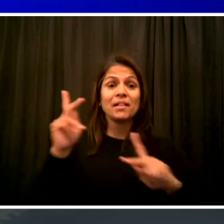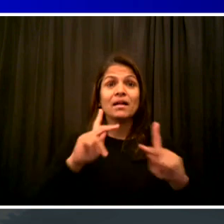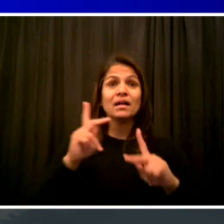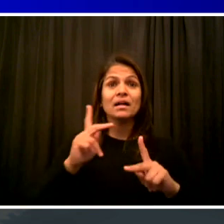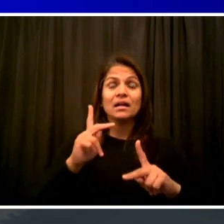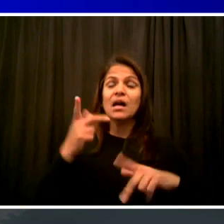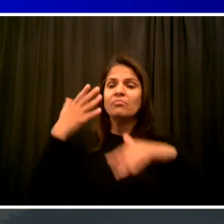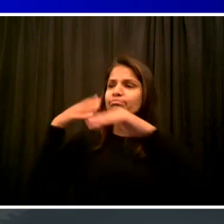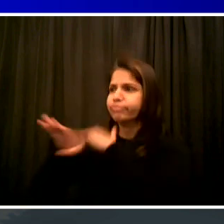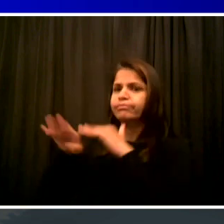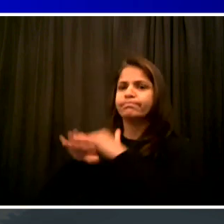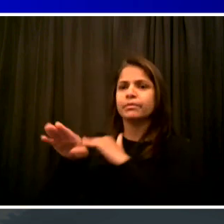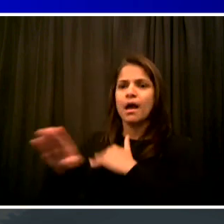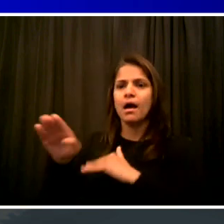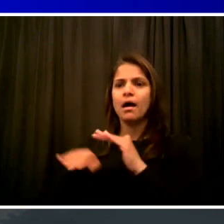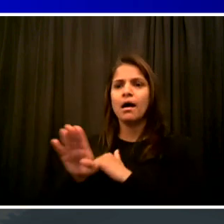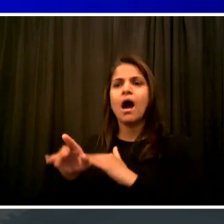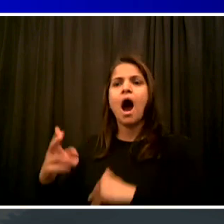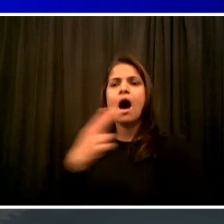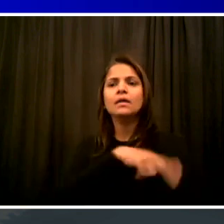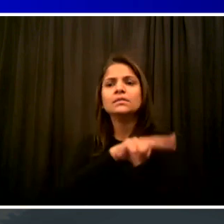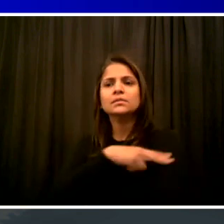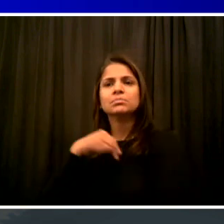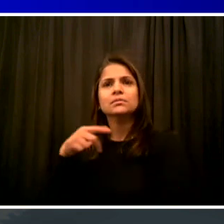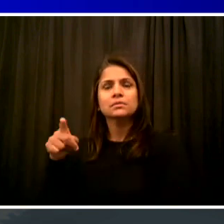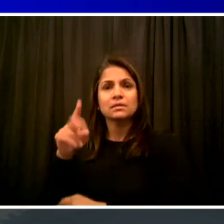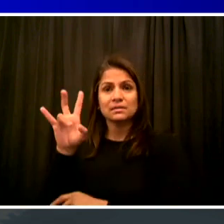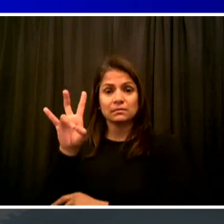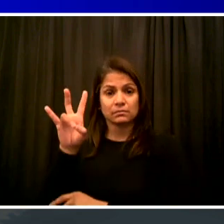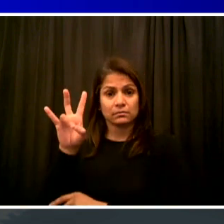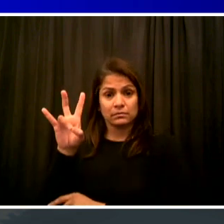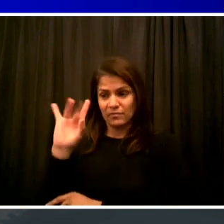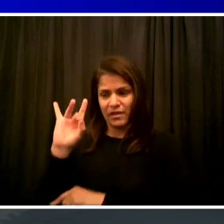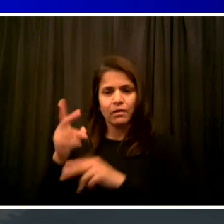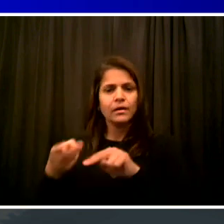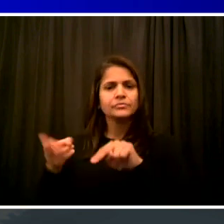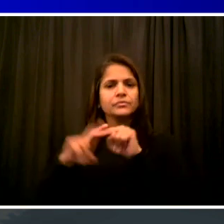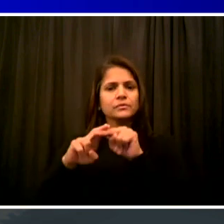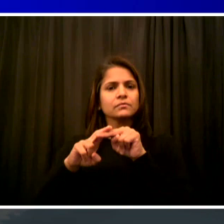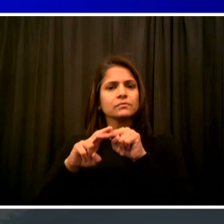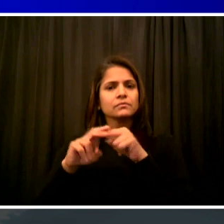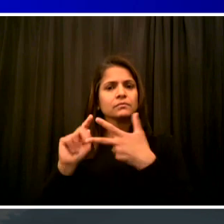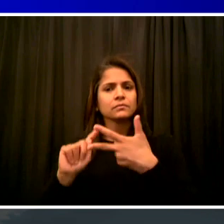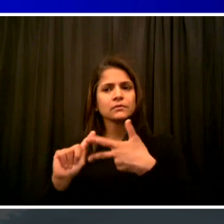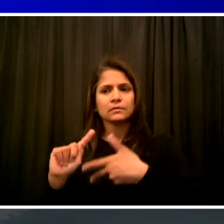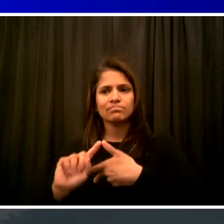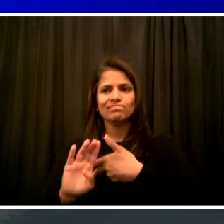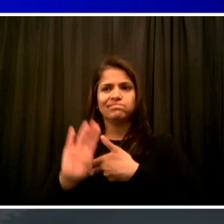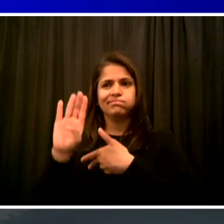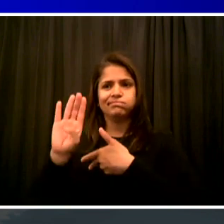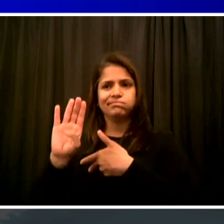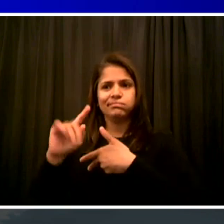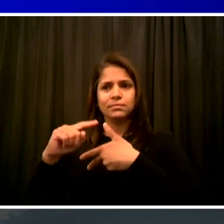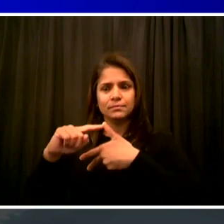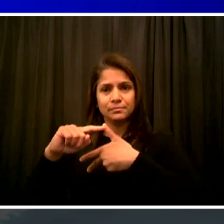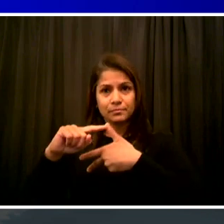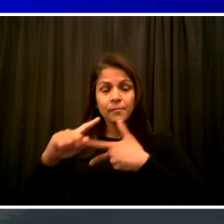TO HOSPITALS FOR SUSEPCTD E COVID-19, THAT IS UP FROM 51 TO 78. AGAIN, 78 IS A HELLOF A LOT